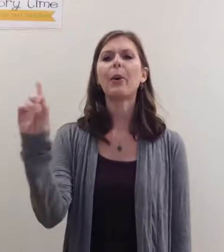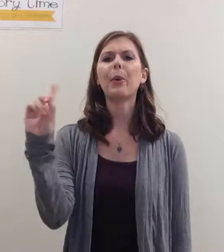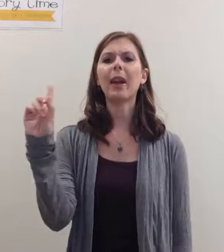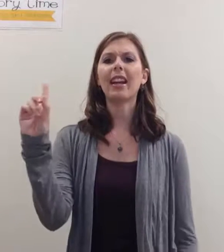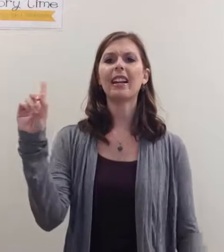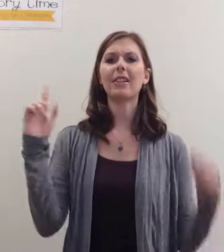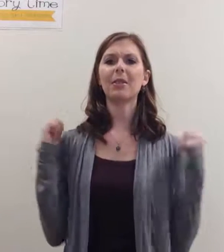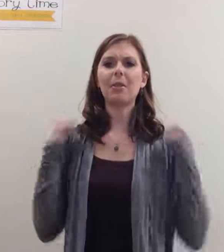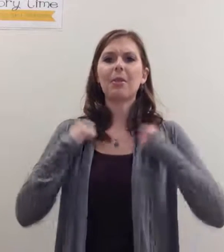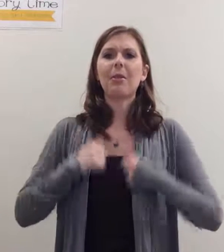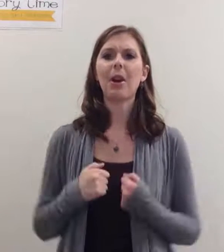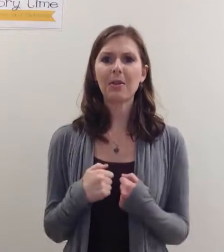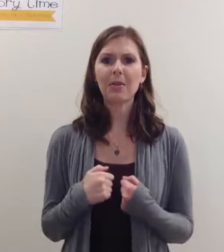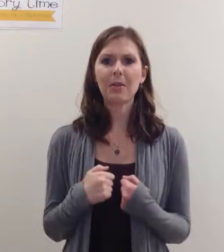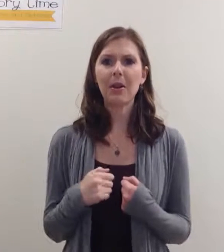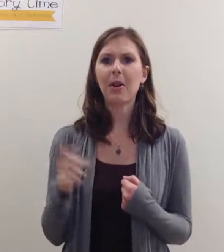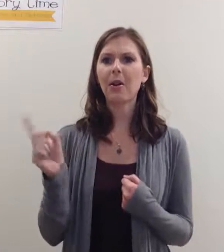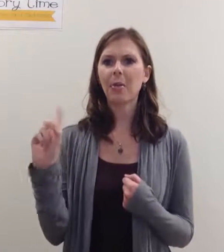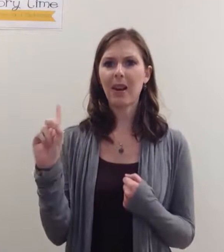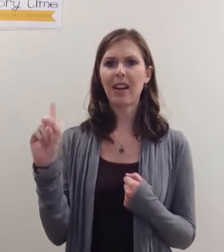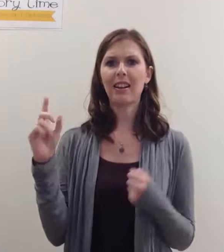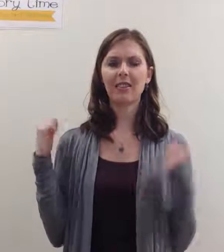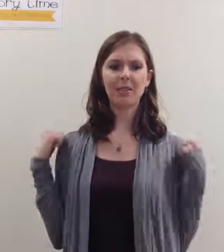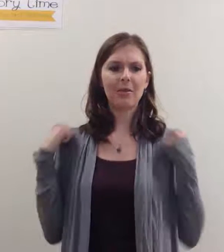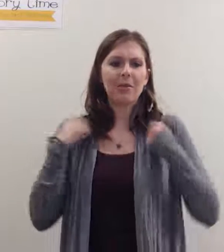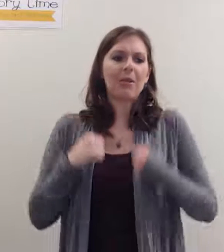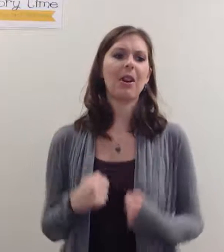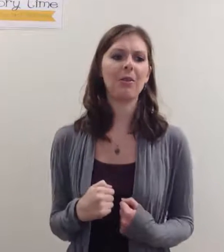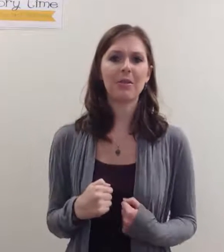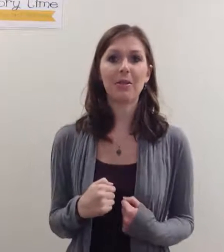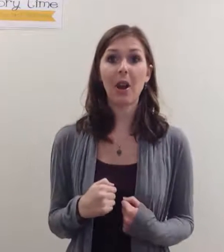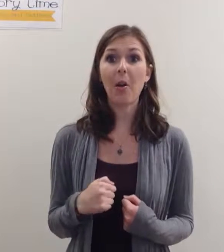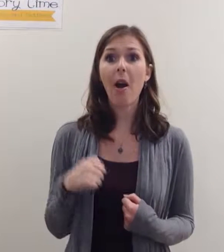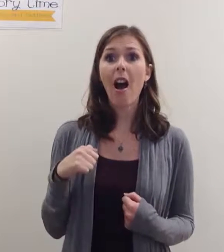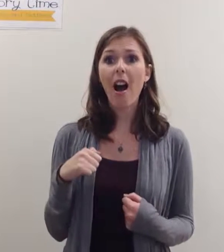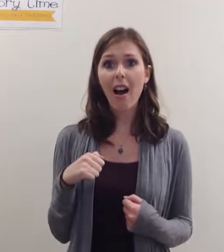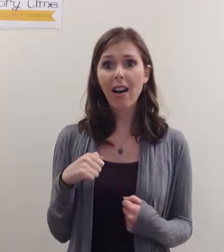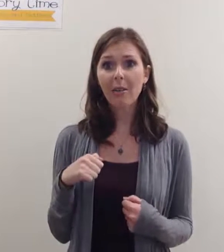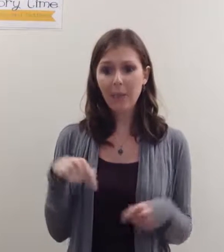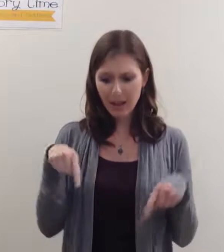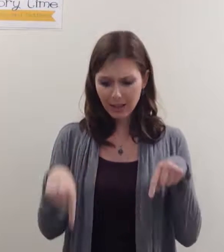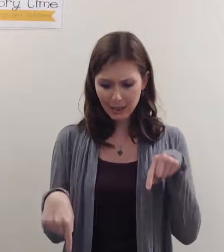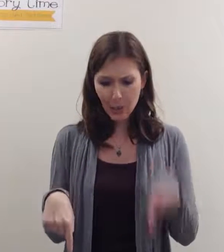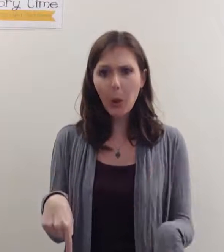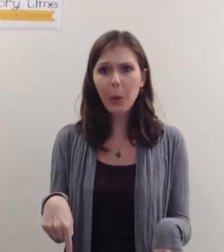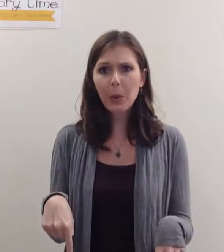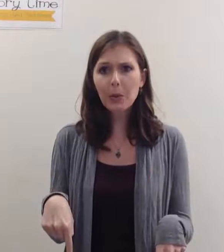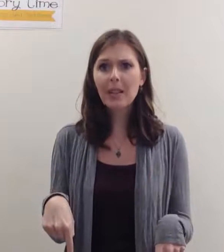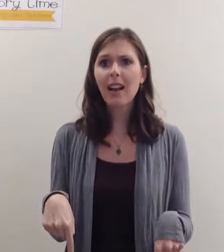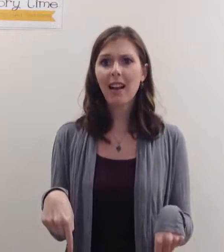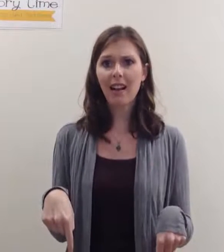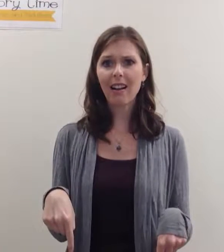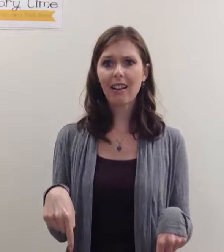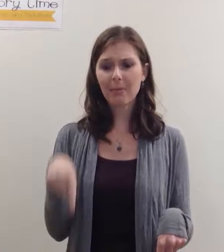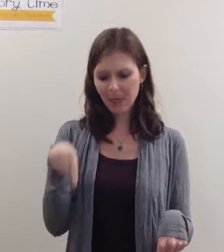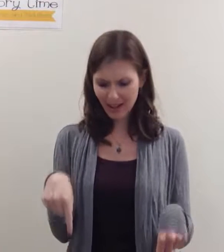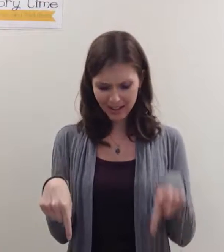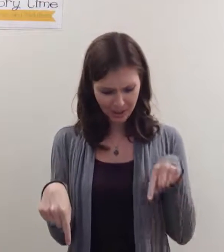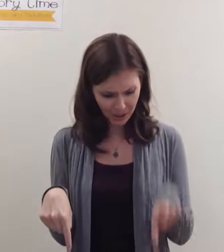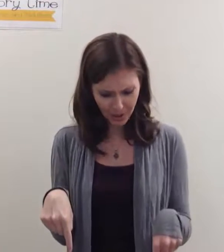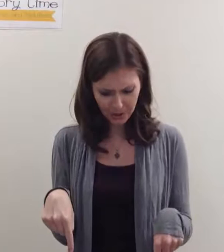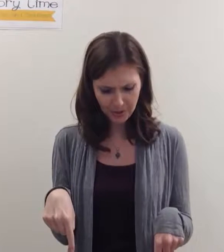Where do COATS go? Where do COATS go? On my toes, on my toes